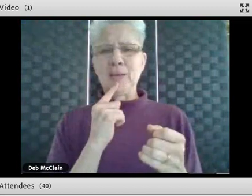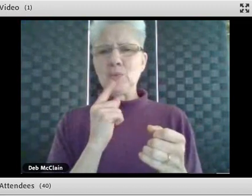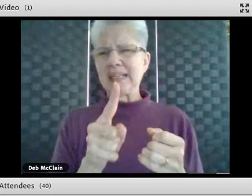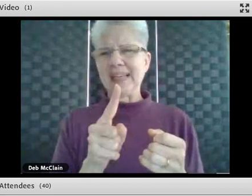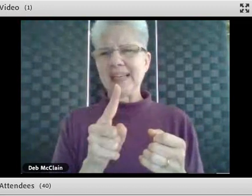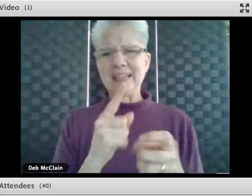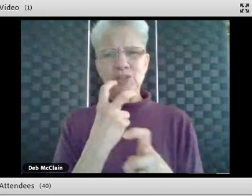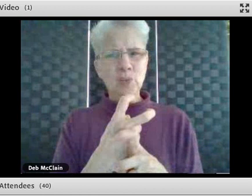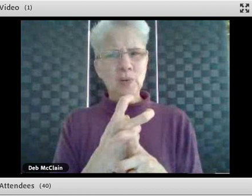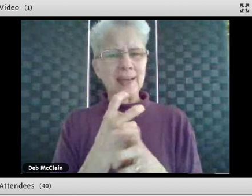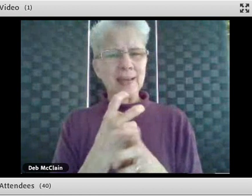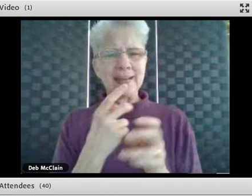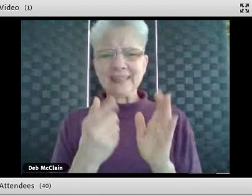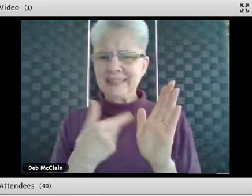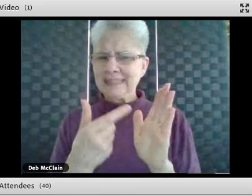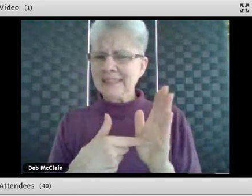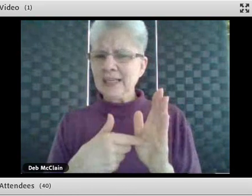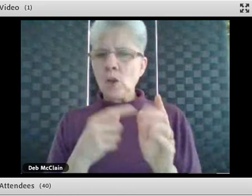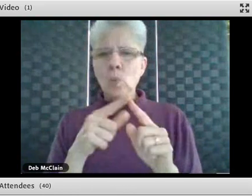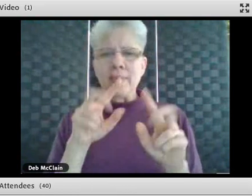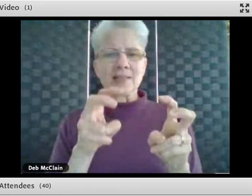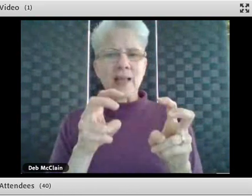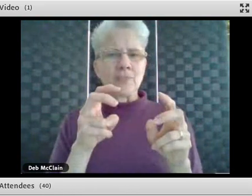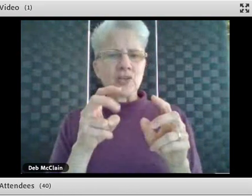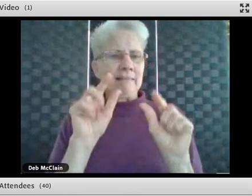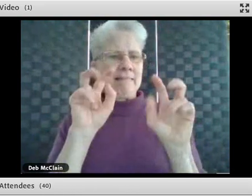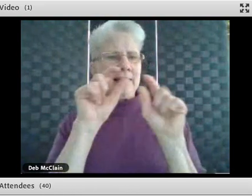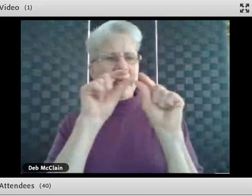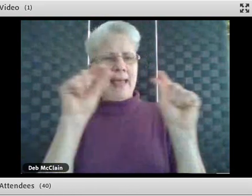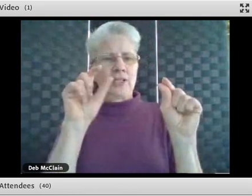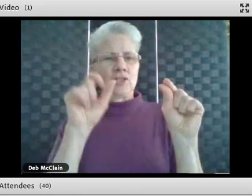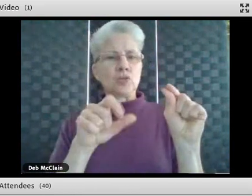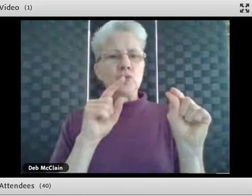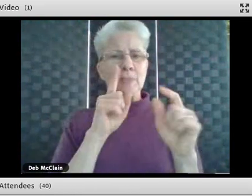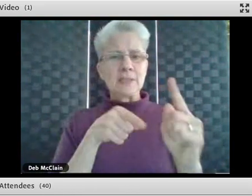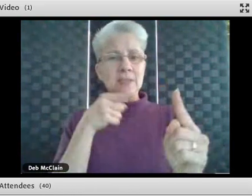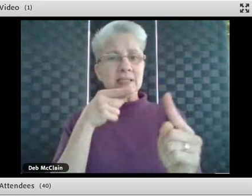With Library of Congress Subject Headings, it's how specific you need to be. According to the Library of Congress,